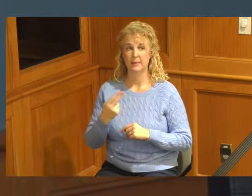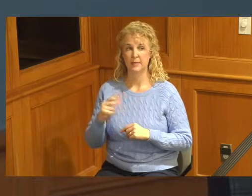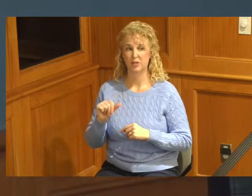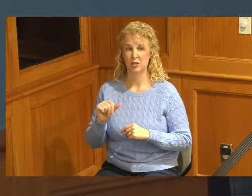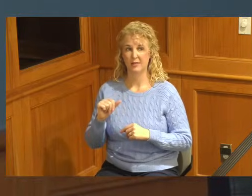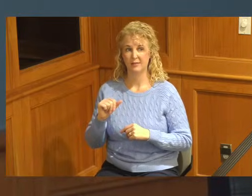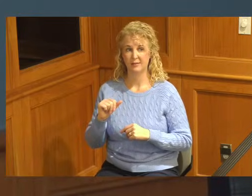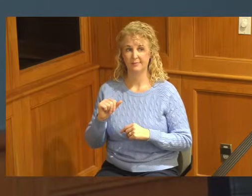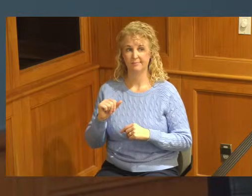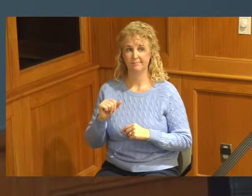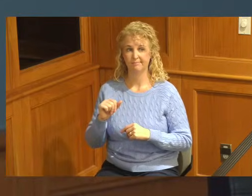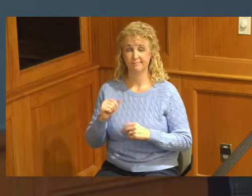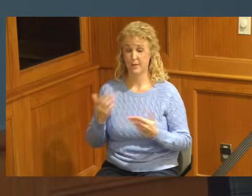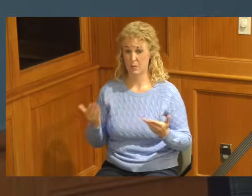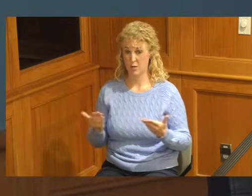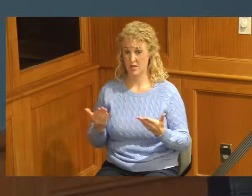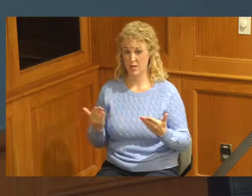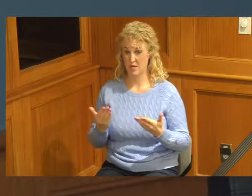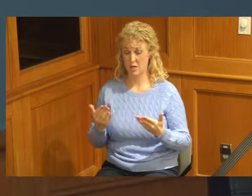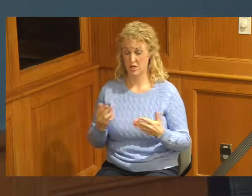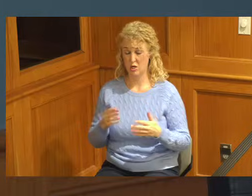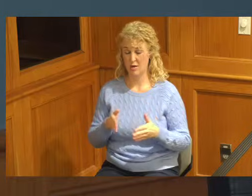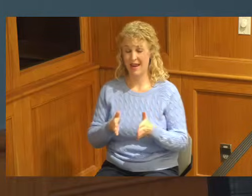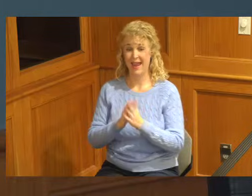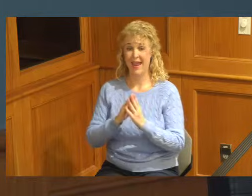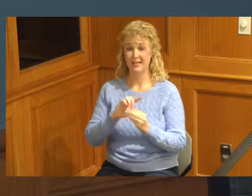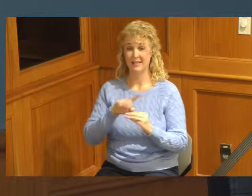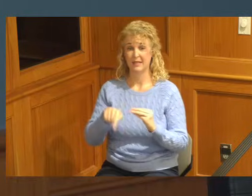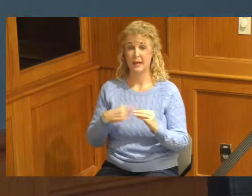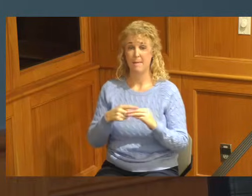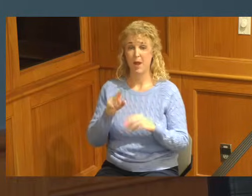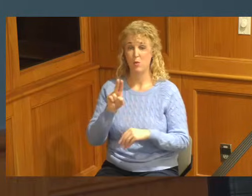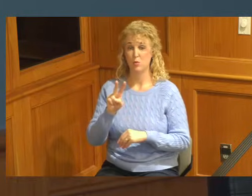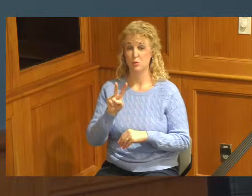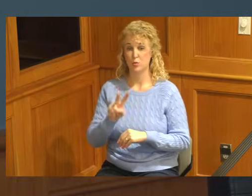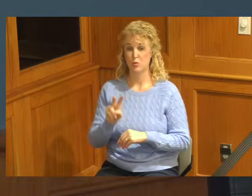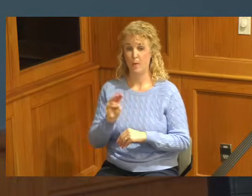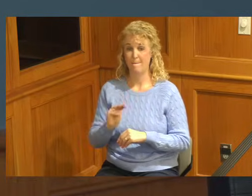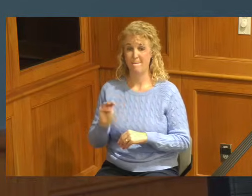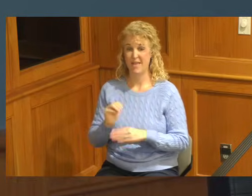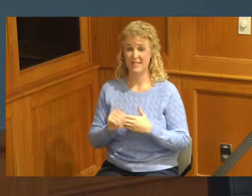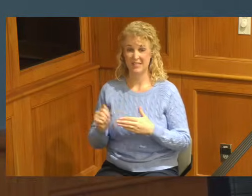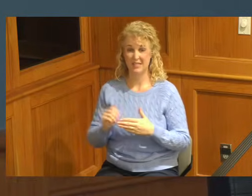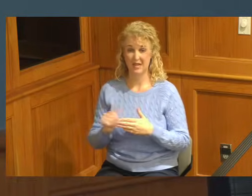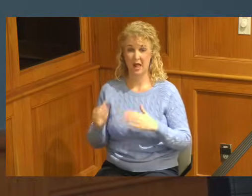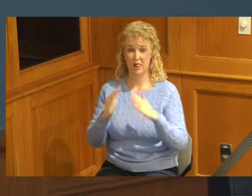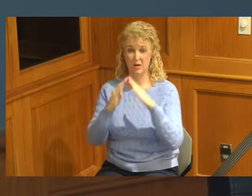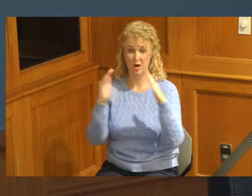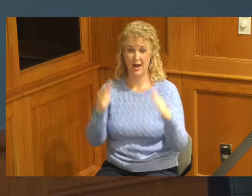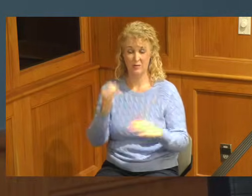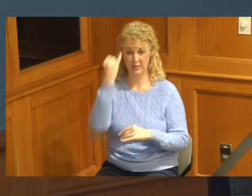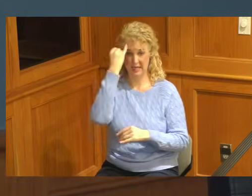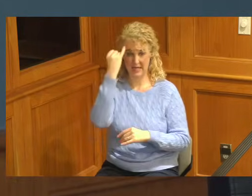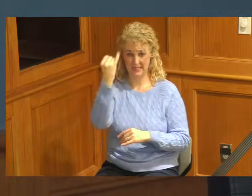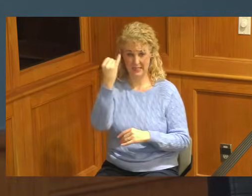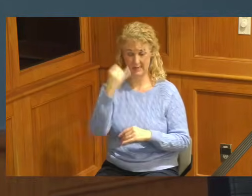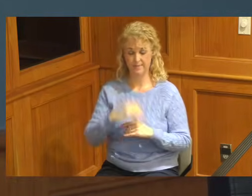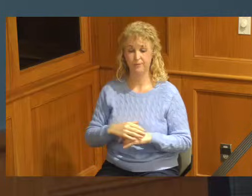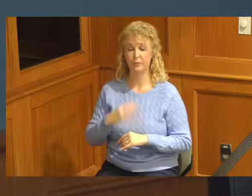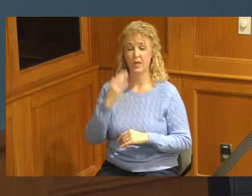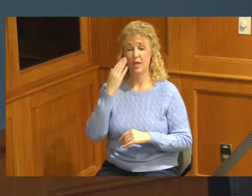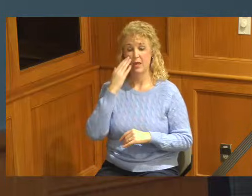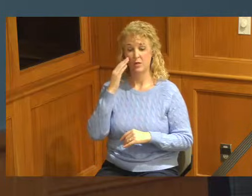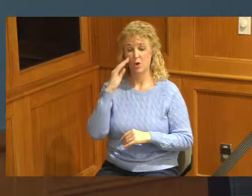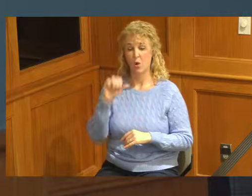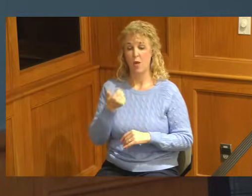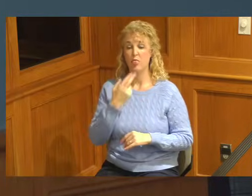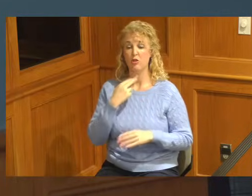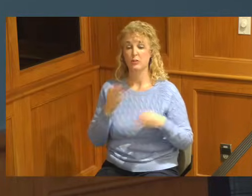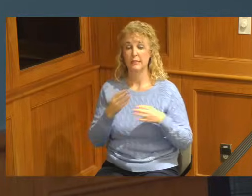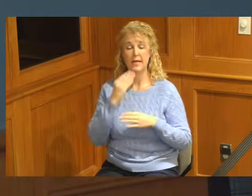a, um, $2 million housing, um, idea that they had, and I know the other tiny home element didn't